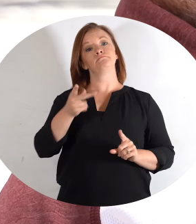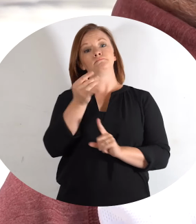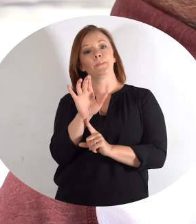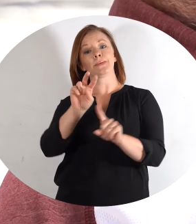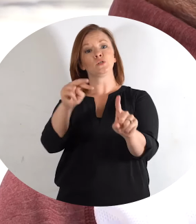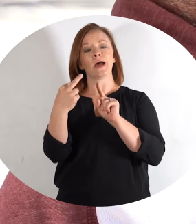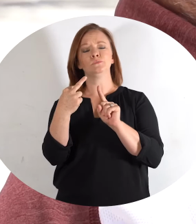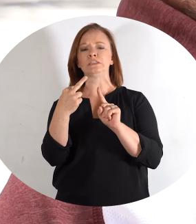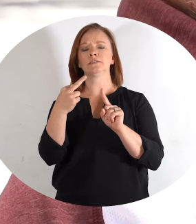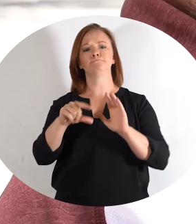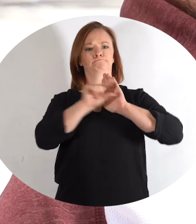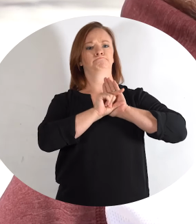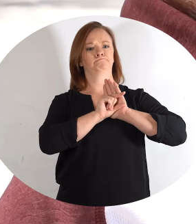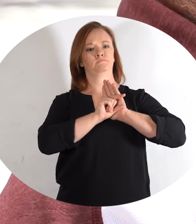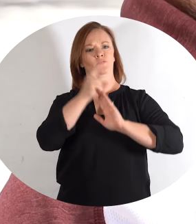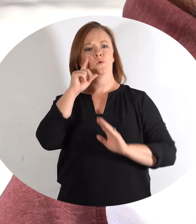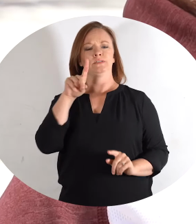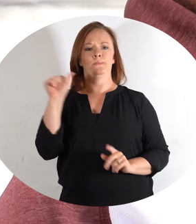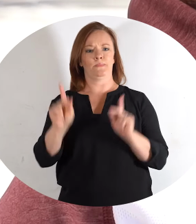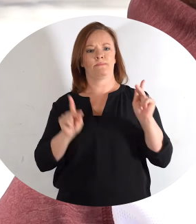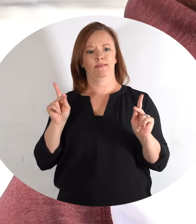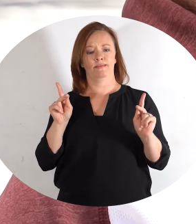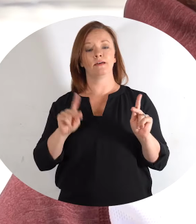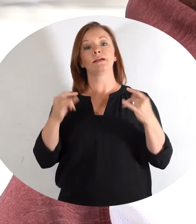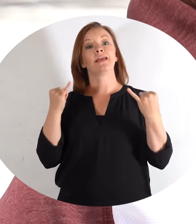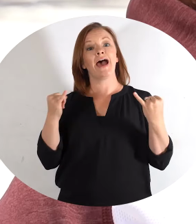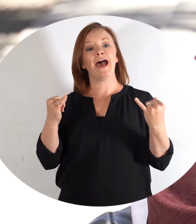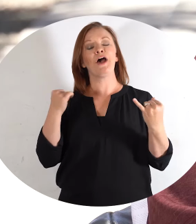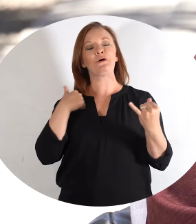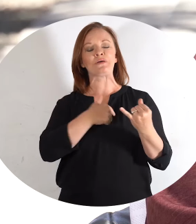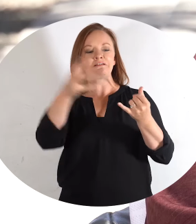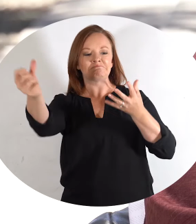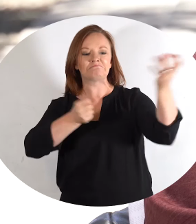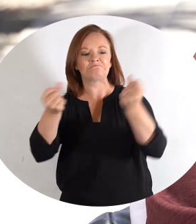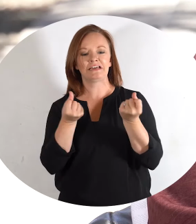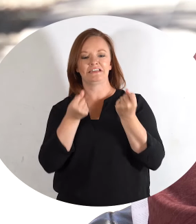and even public perception. Being a disabled person in school. Today, we're integrating people.